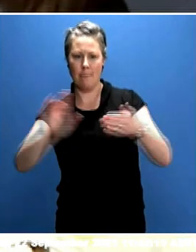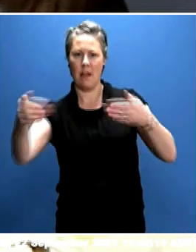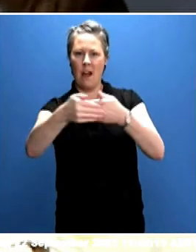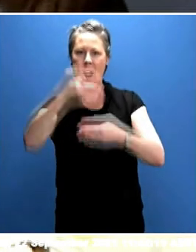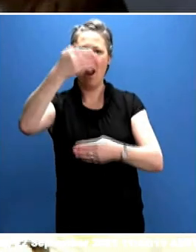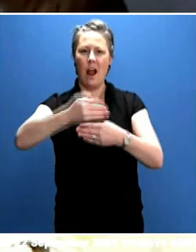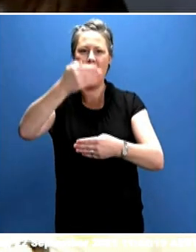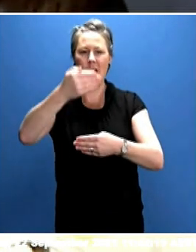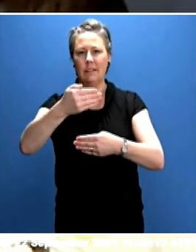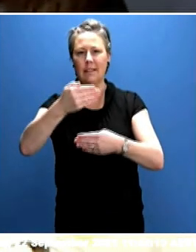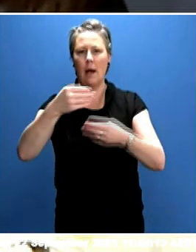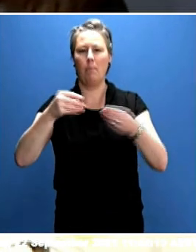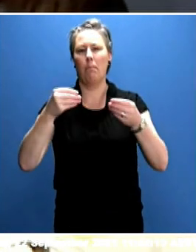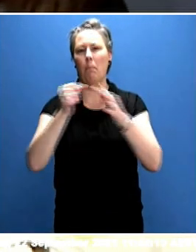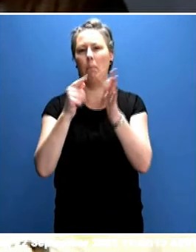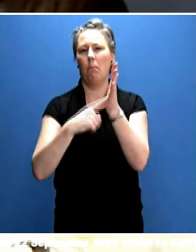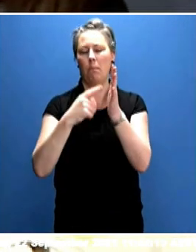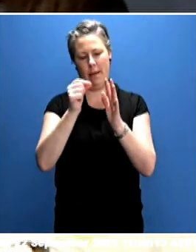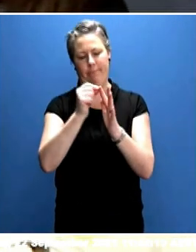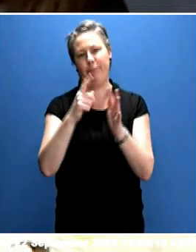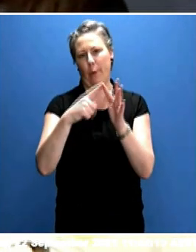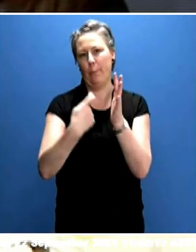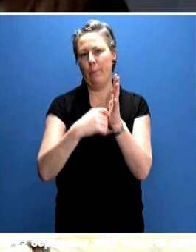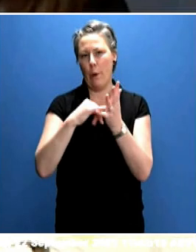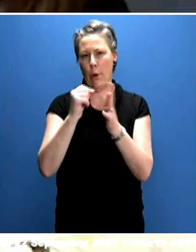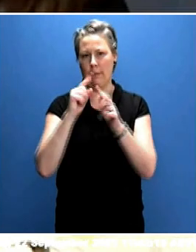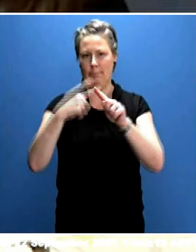The staff, I think, try to make it more of a homely environment,